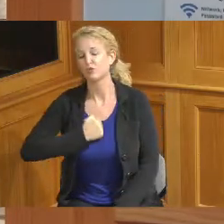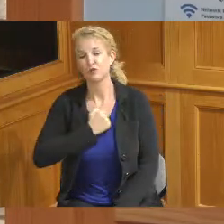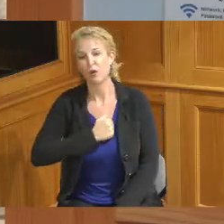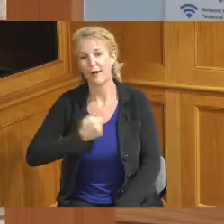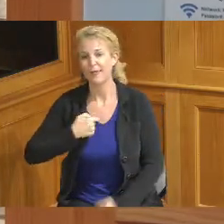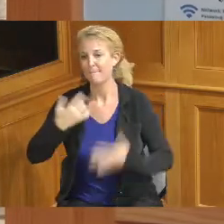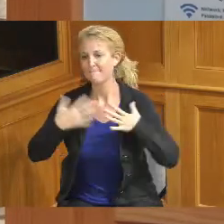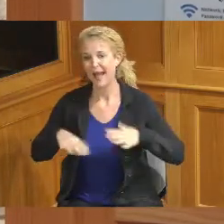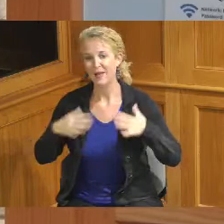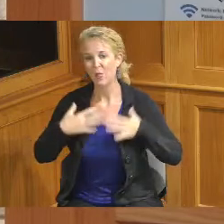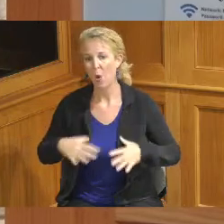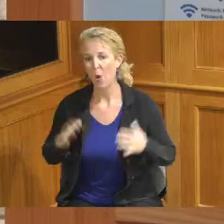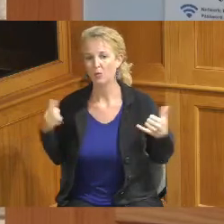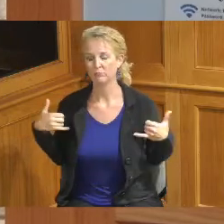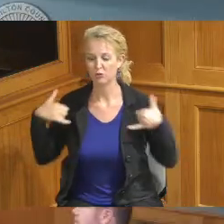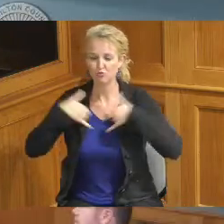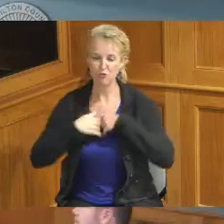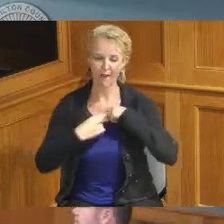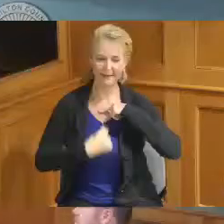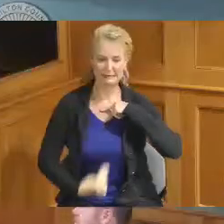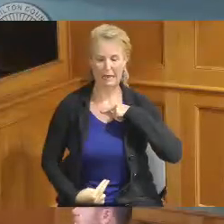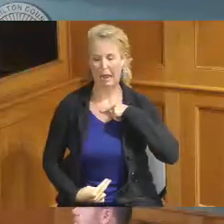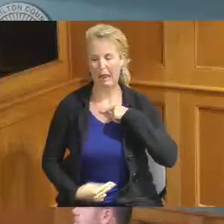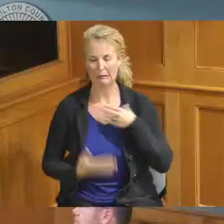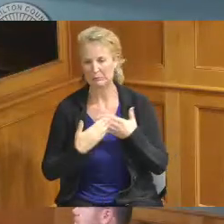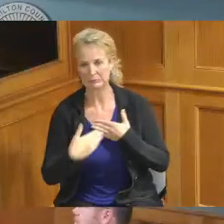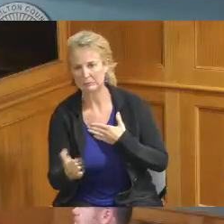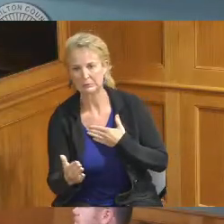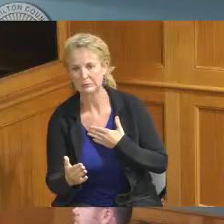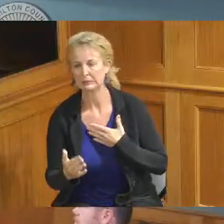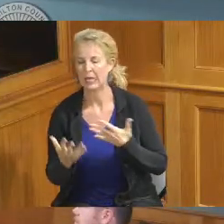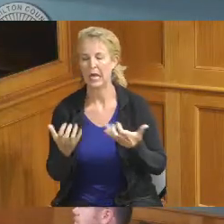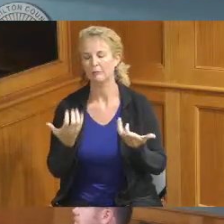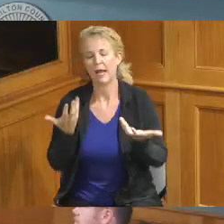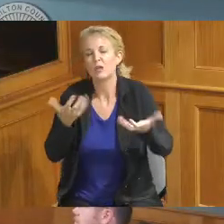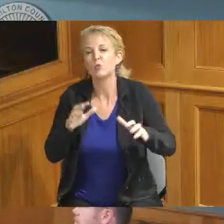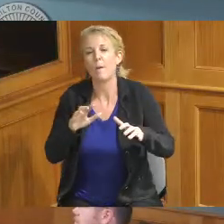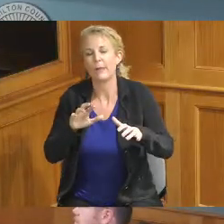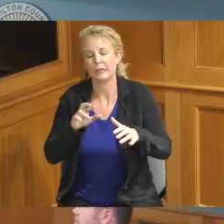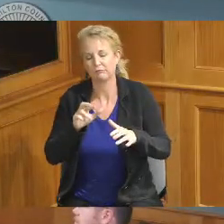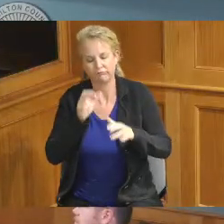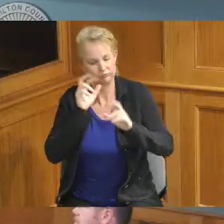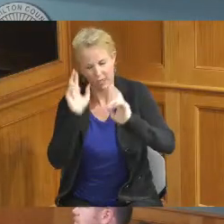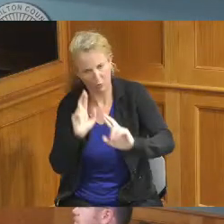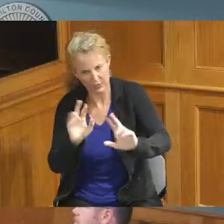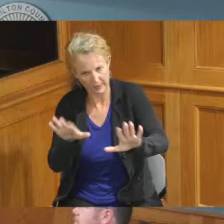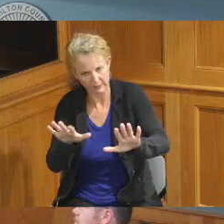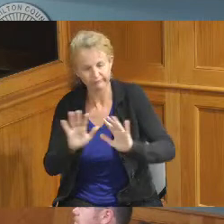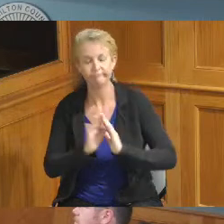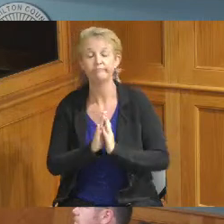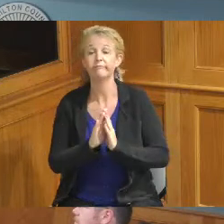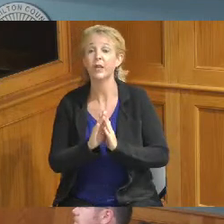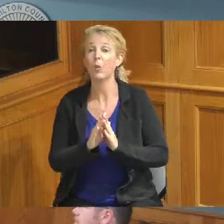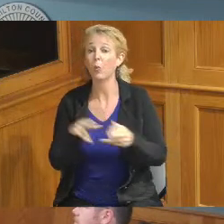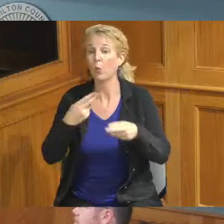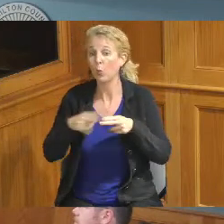in a suit and tie anymore representing all of you one of the biggest things real quick is my office